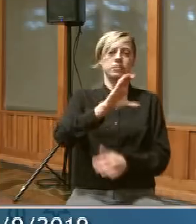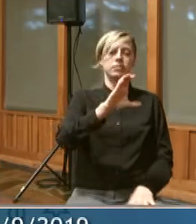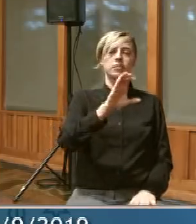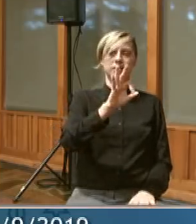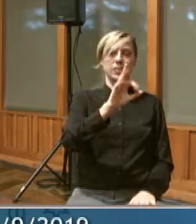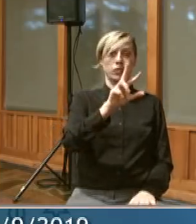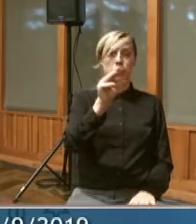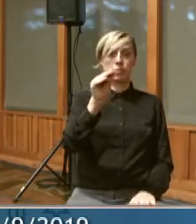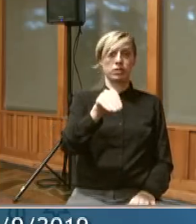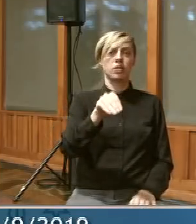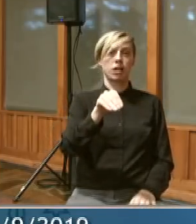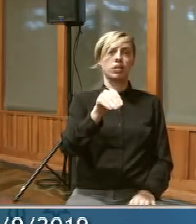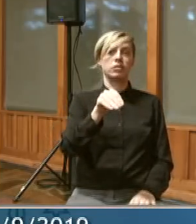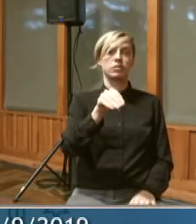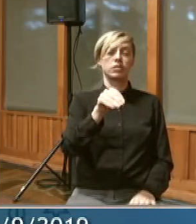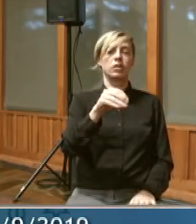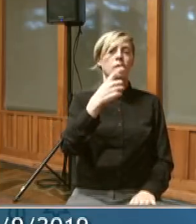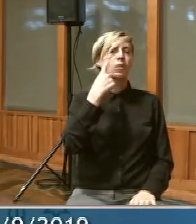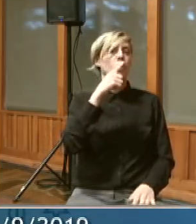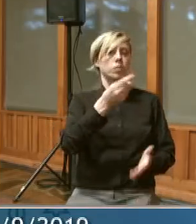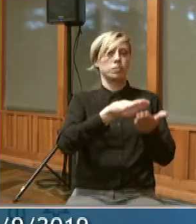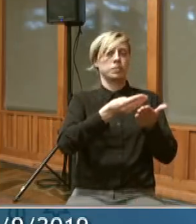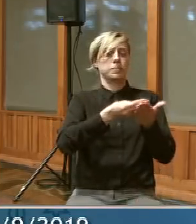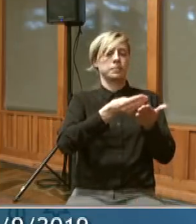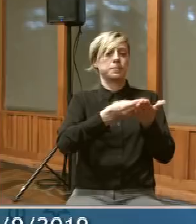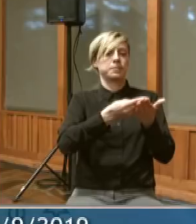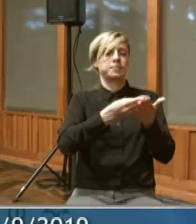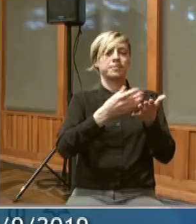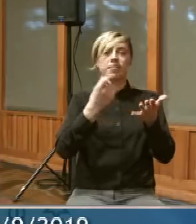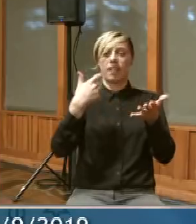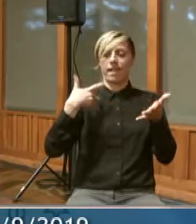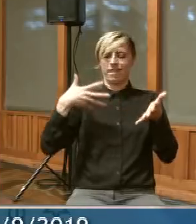THE PORTLAND 2017-2018 GENERAL FUND WHICH PROVIDES 93% OF PARKS